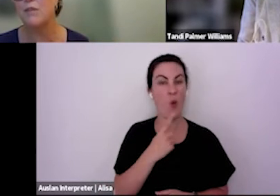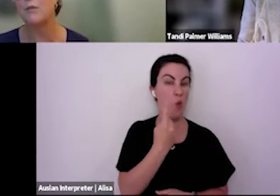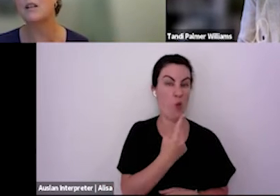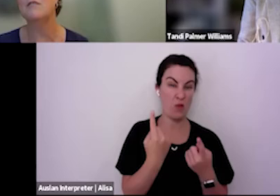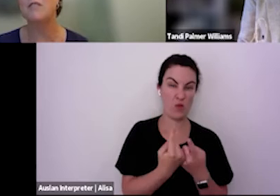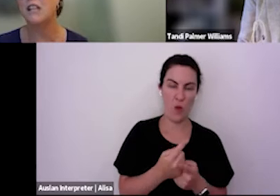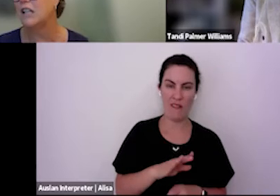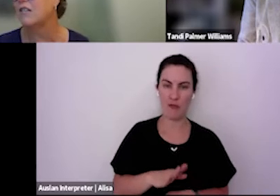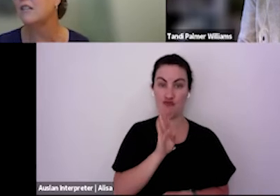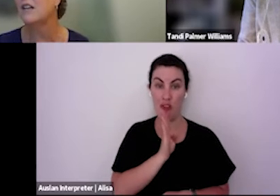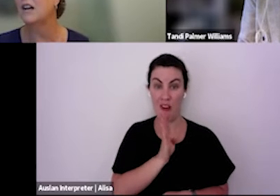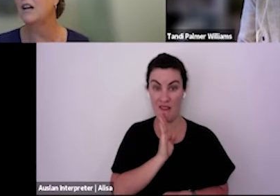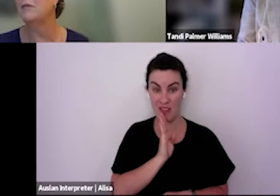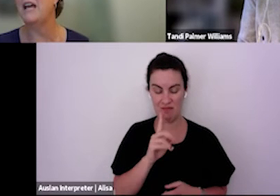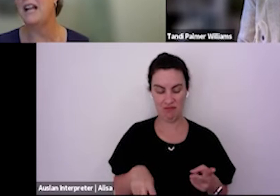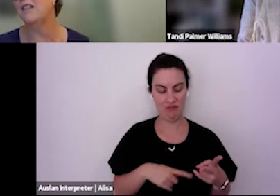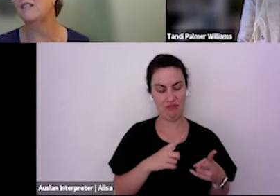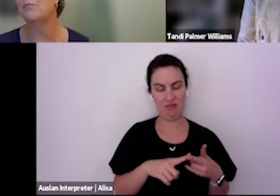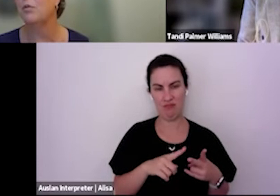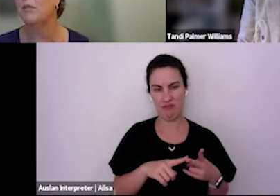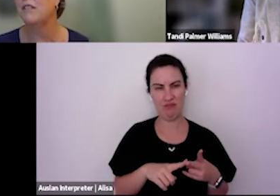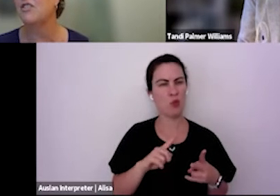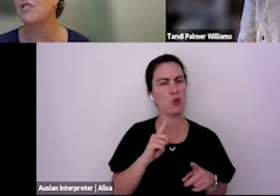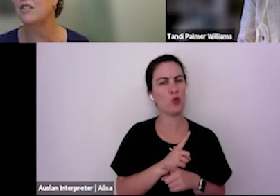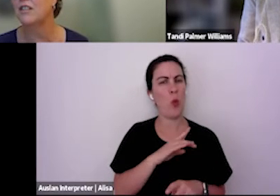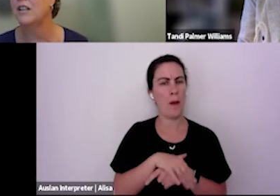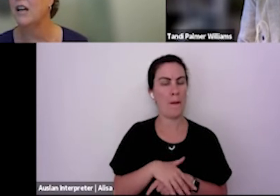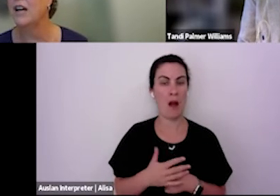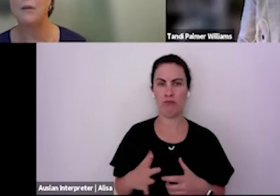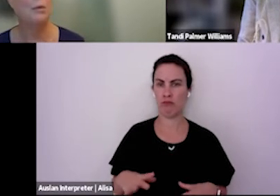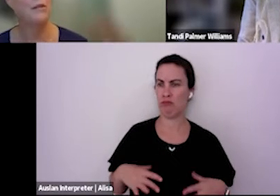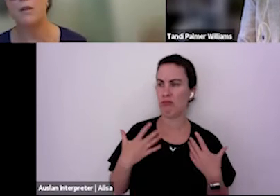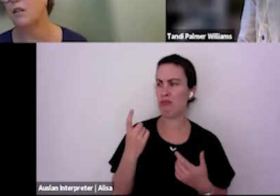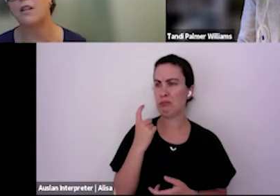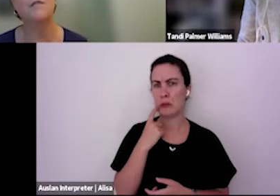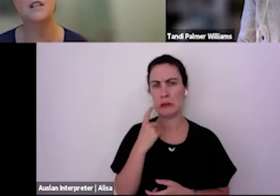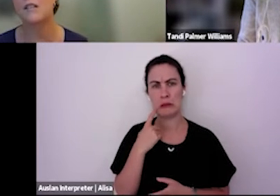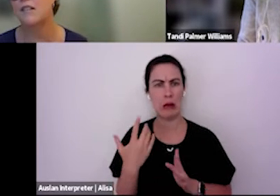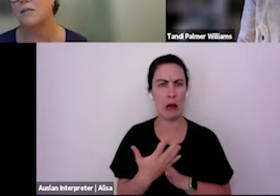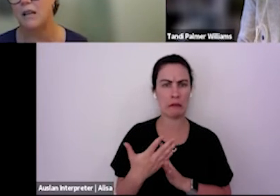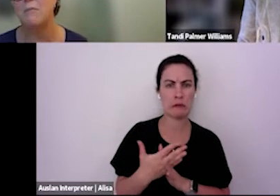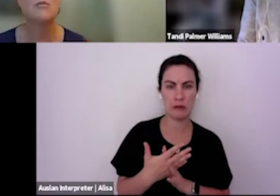One was around convenience and access proposition and one was around the fitness and mental